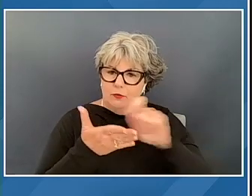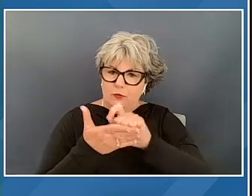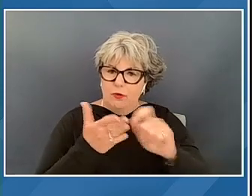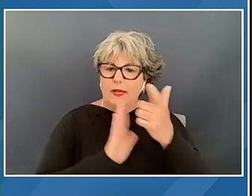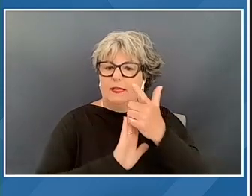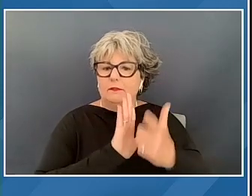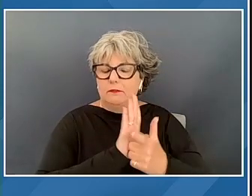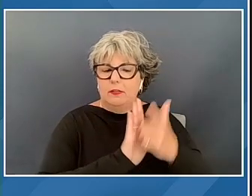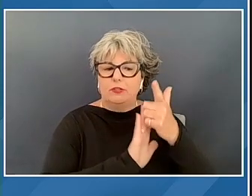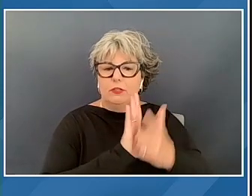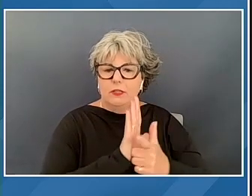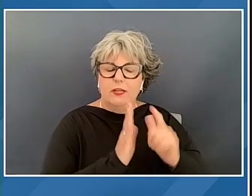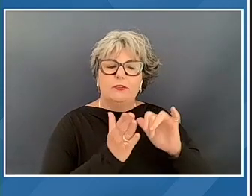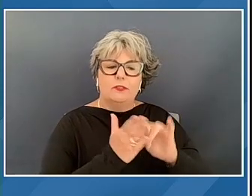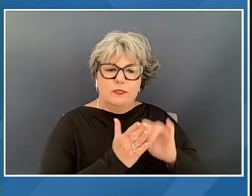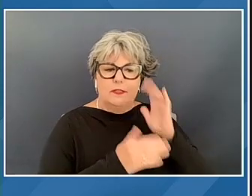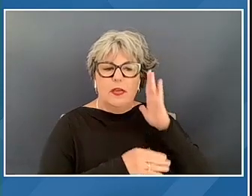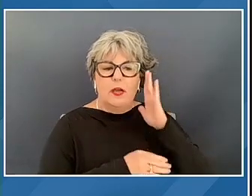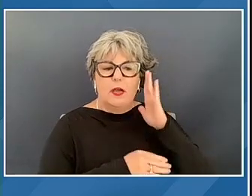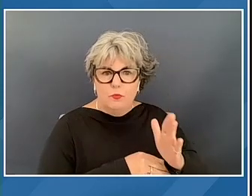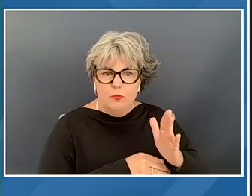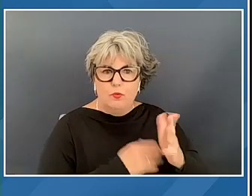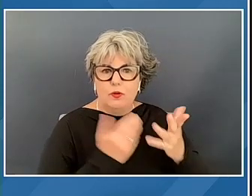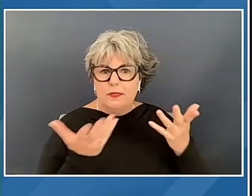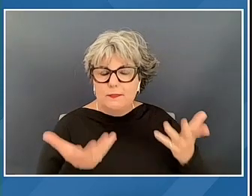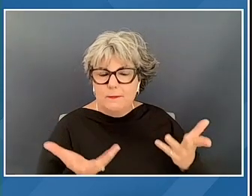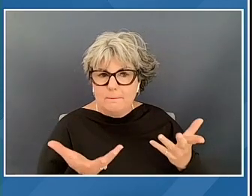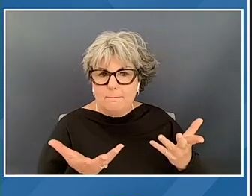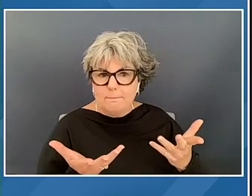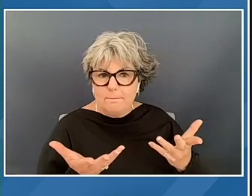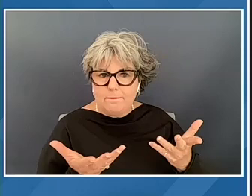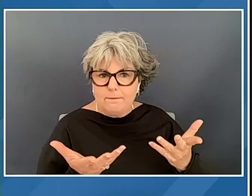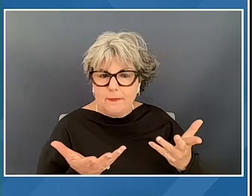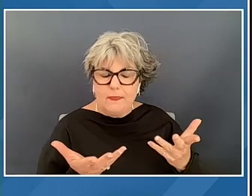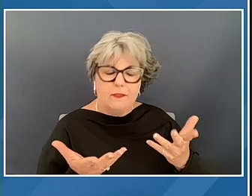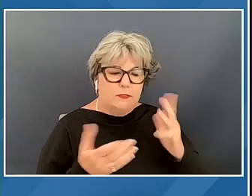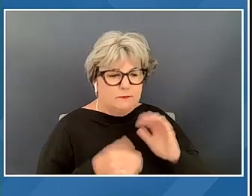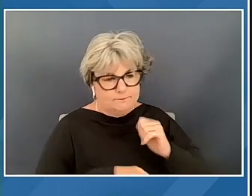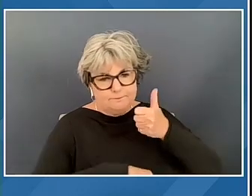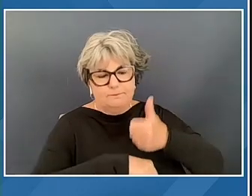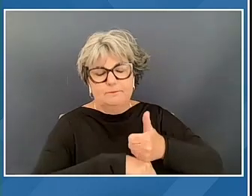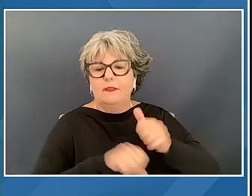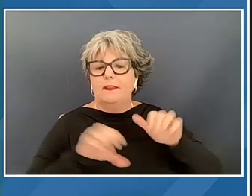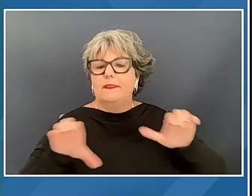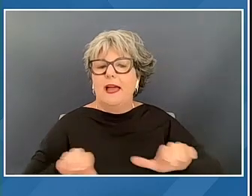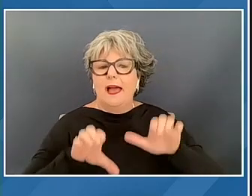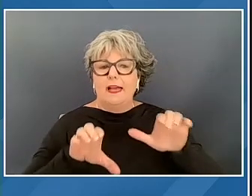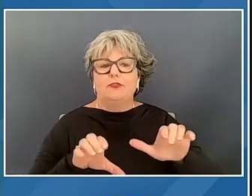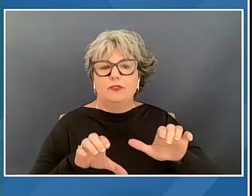would solidify the actions of wavering- of